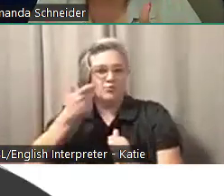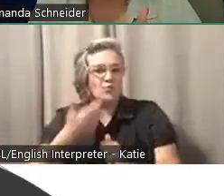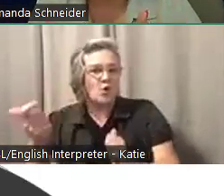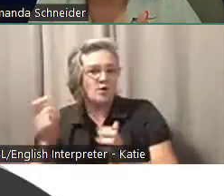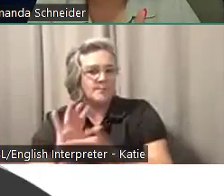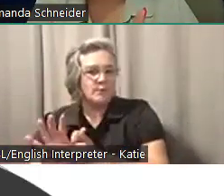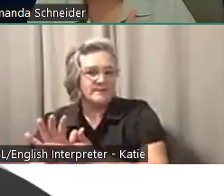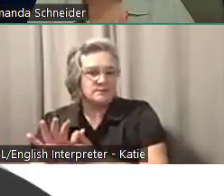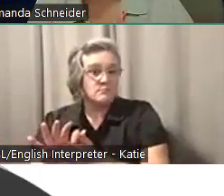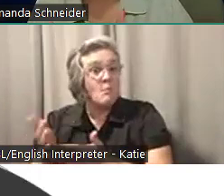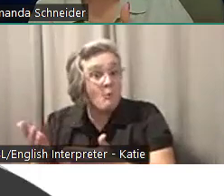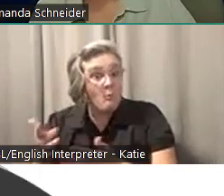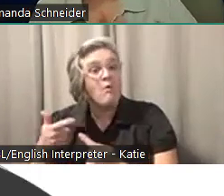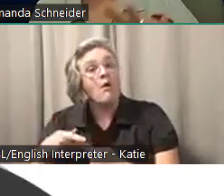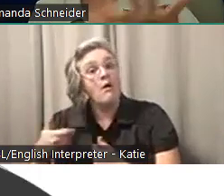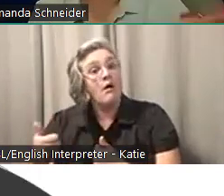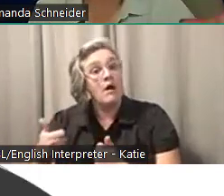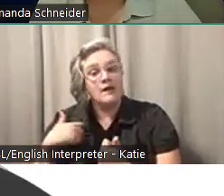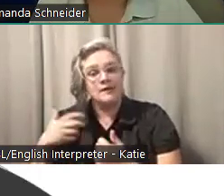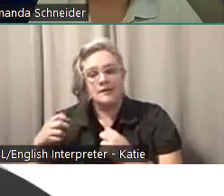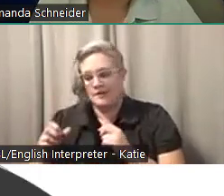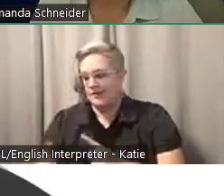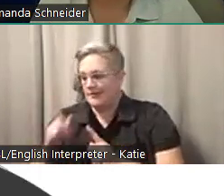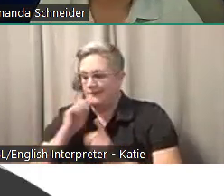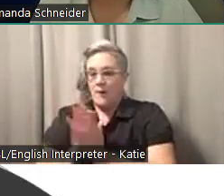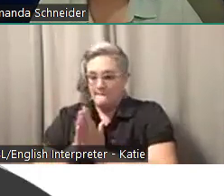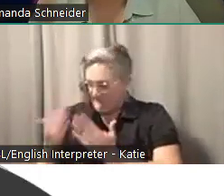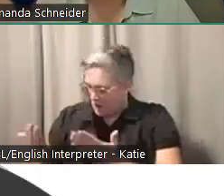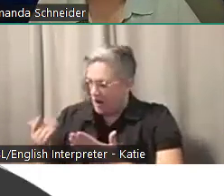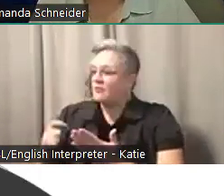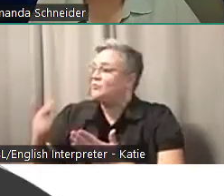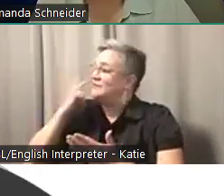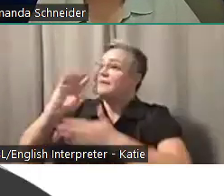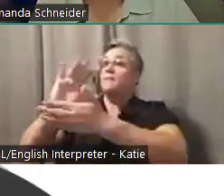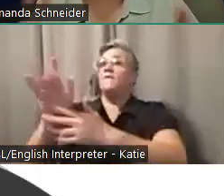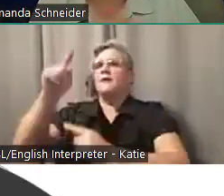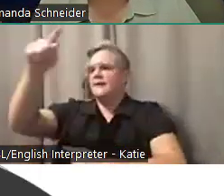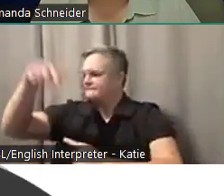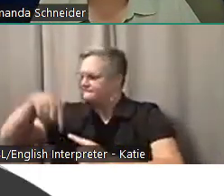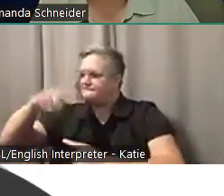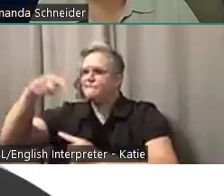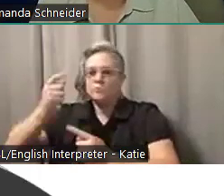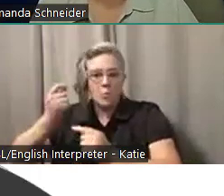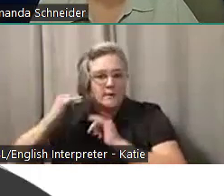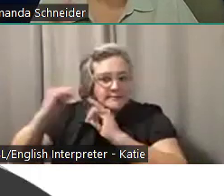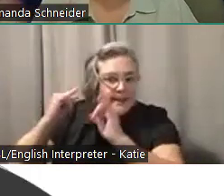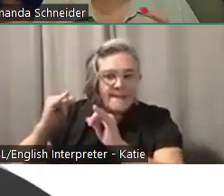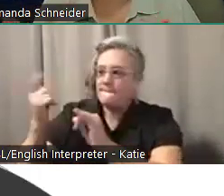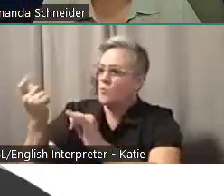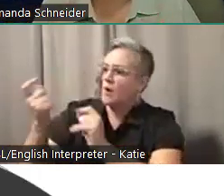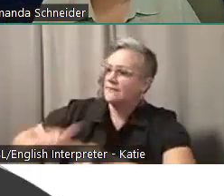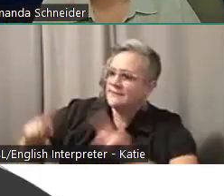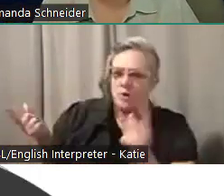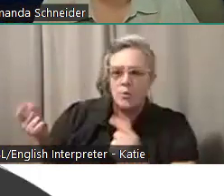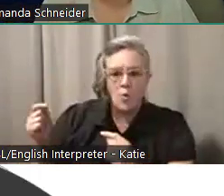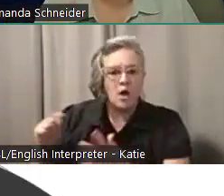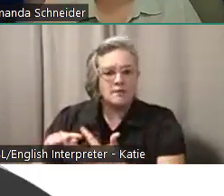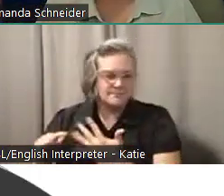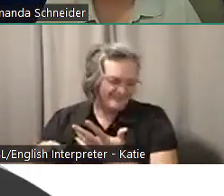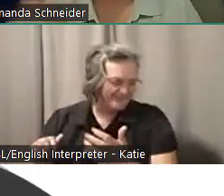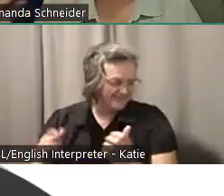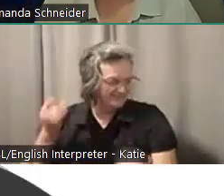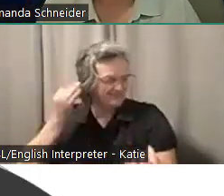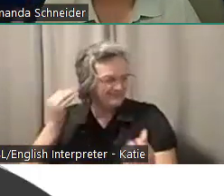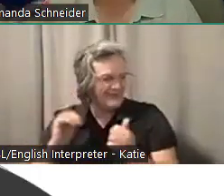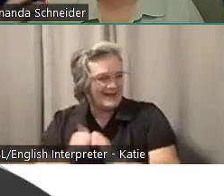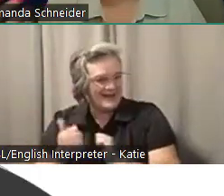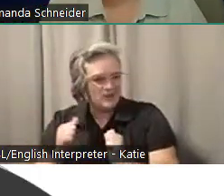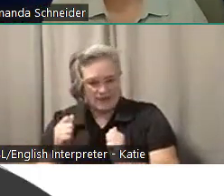And then that also creates an opportunity to talk about what was the differences, what was same, and those two things. So, just another example of how you can continue that momentum